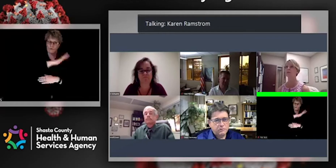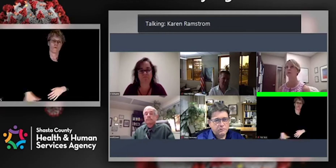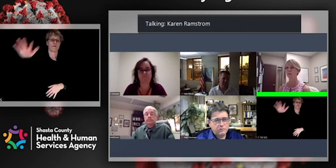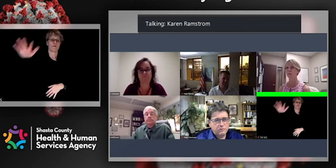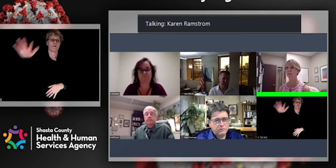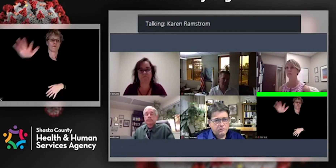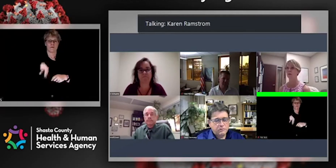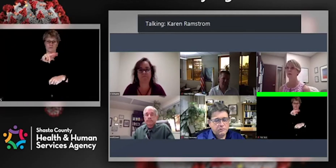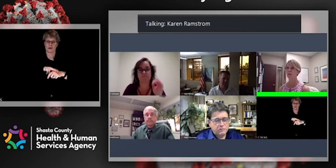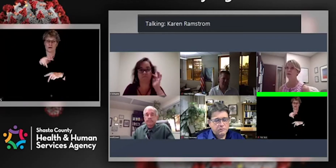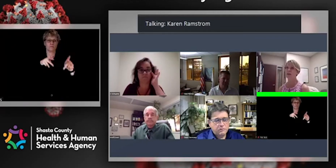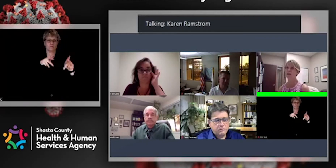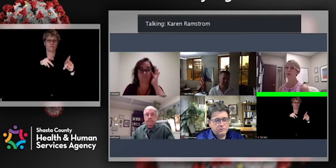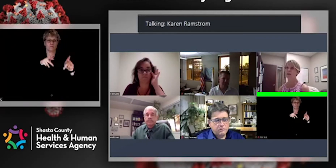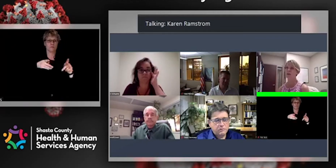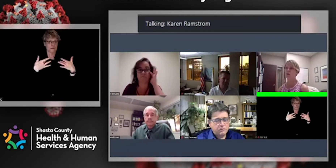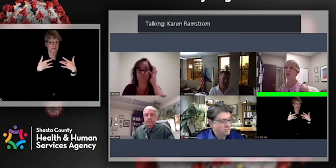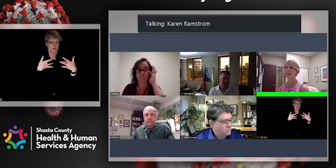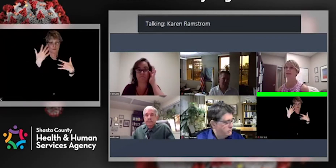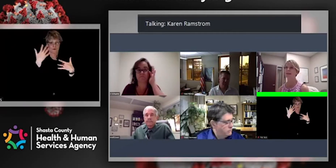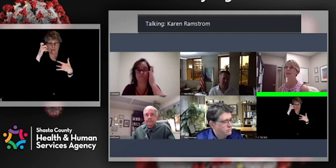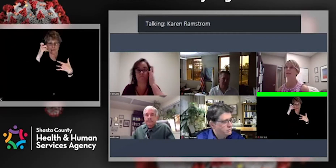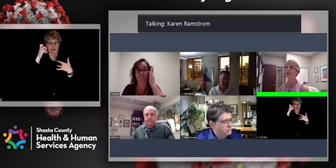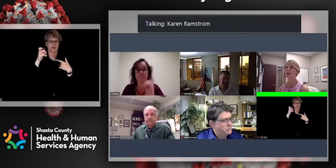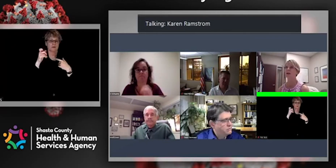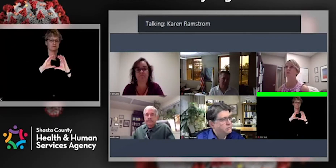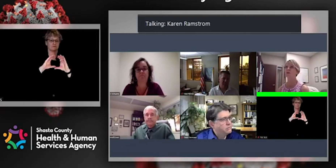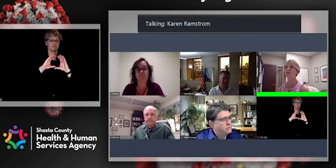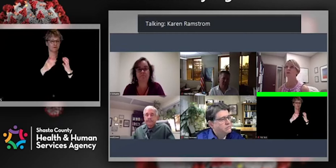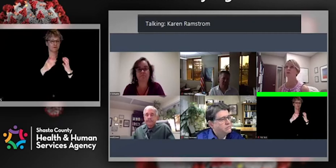and have more exposure than they would have otherwise? We'll see how that goes over the